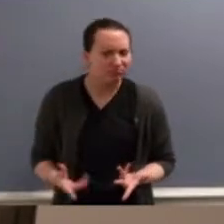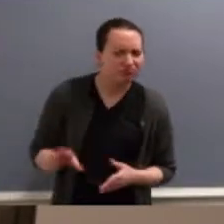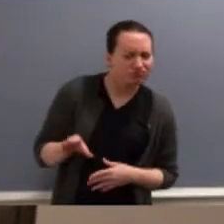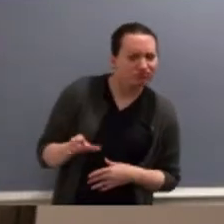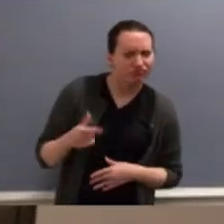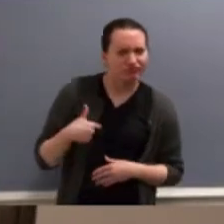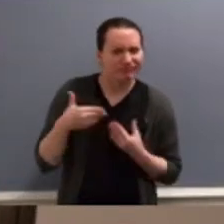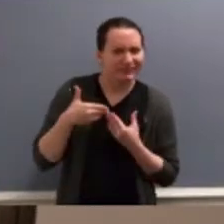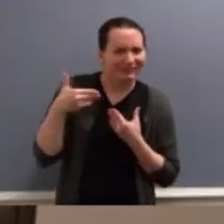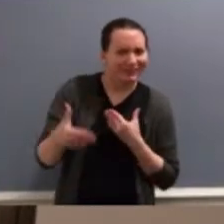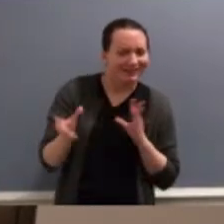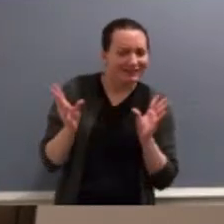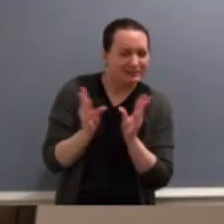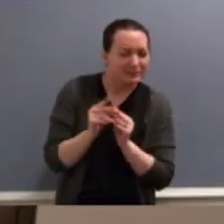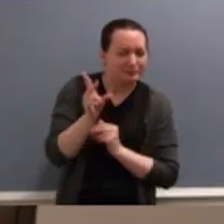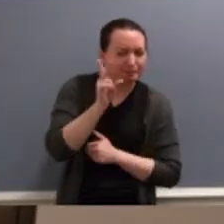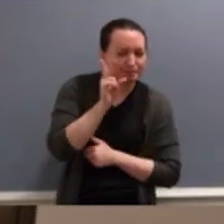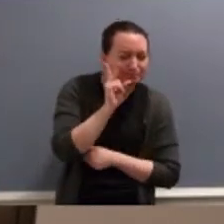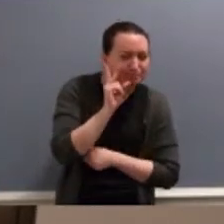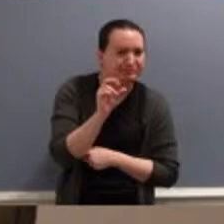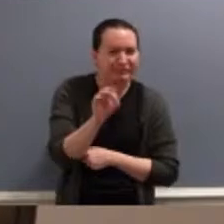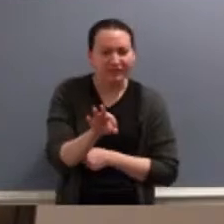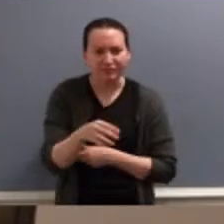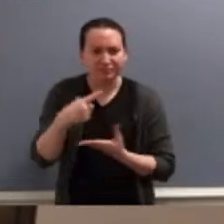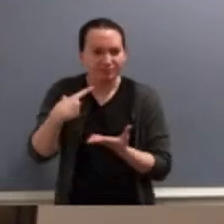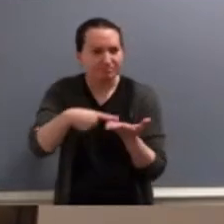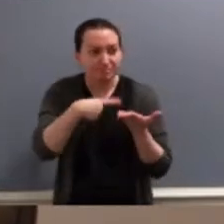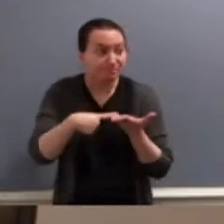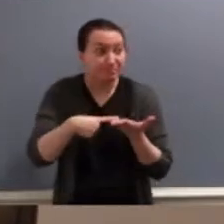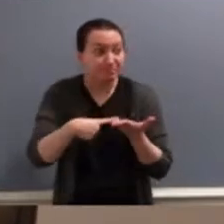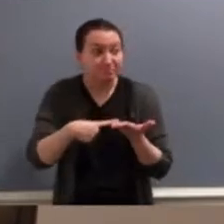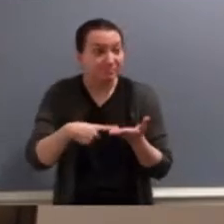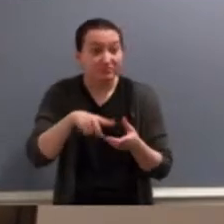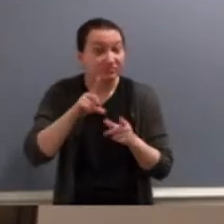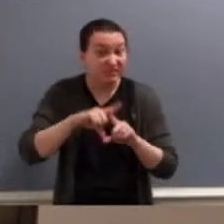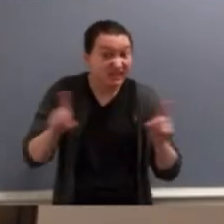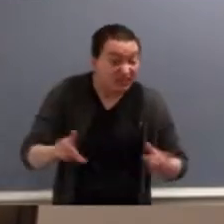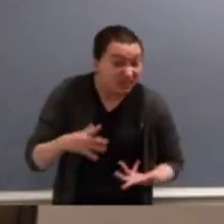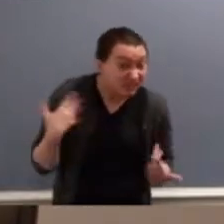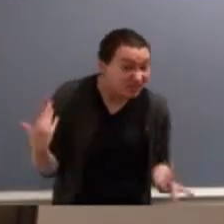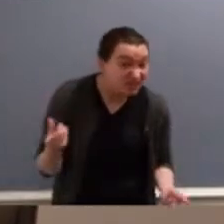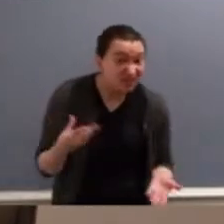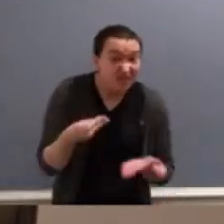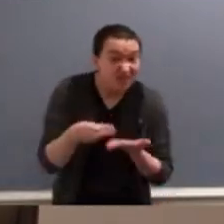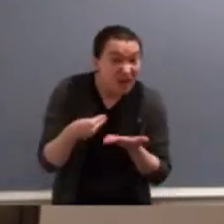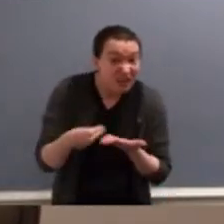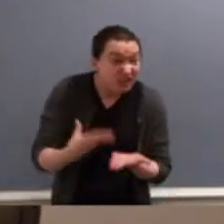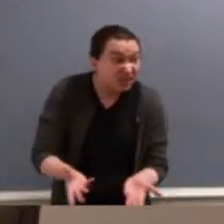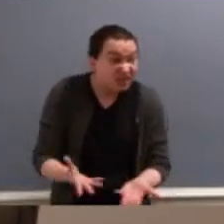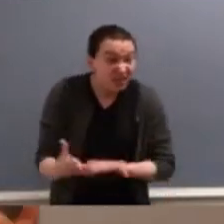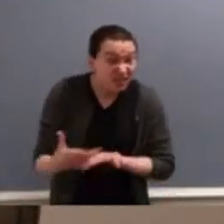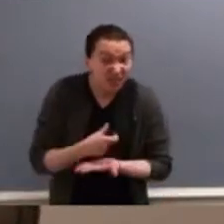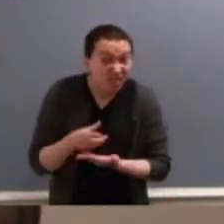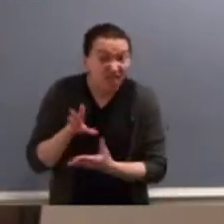next meeting and see if where our discussion will be anything different than just funding buildings